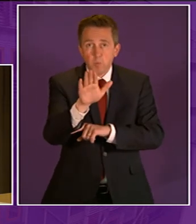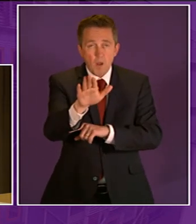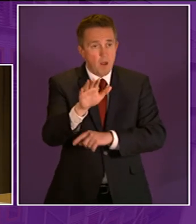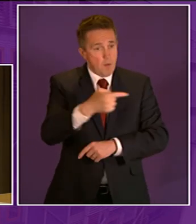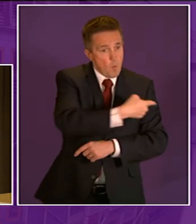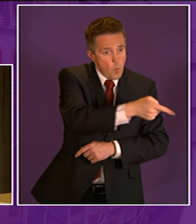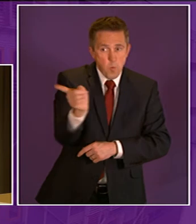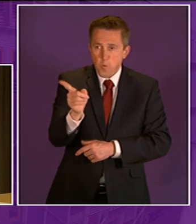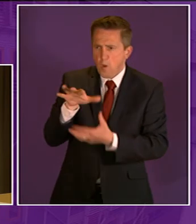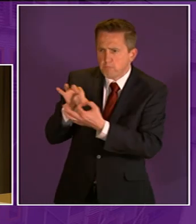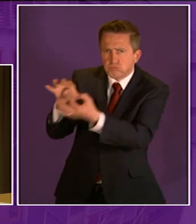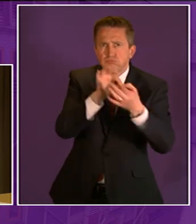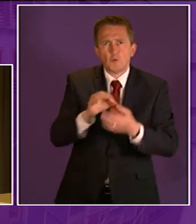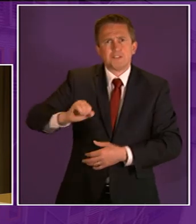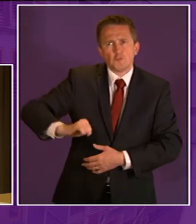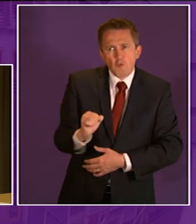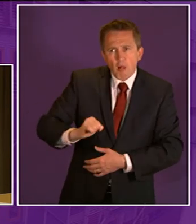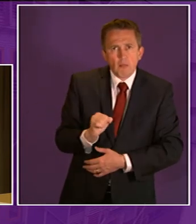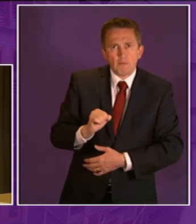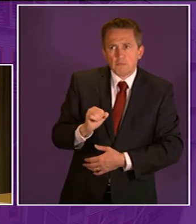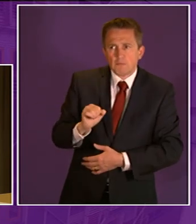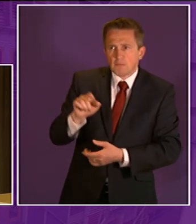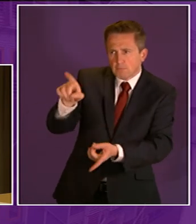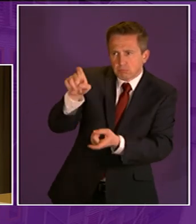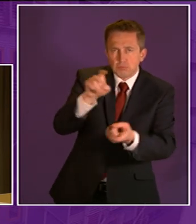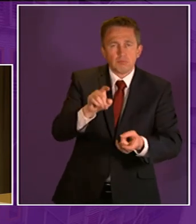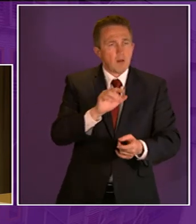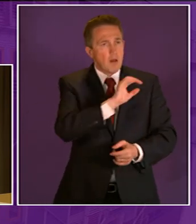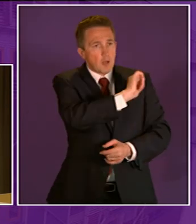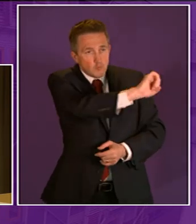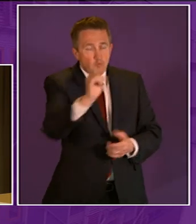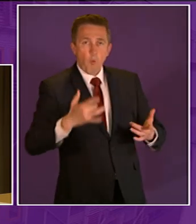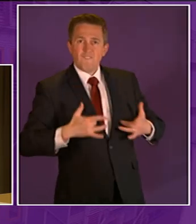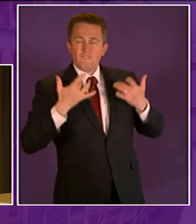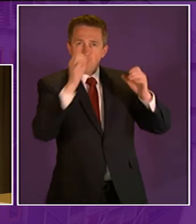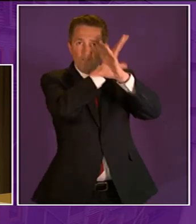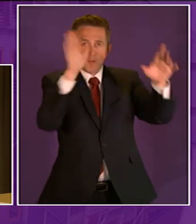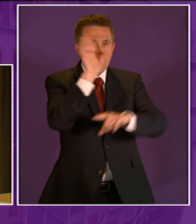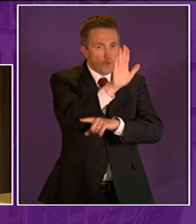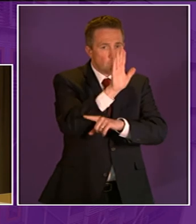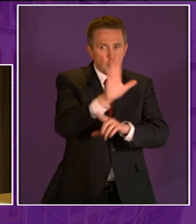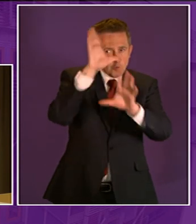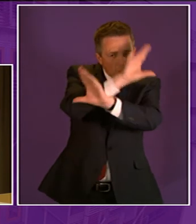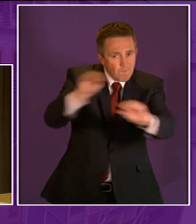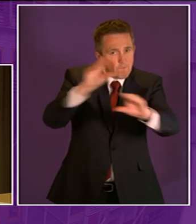the nation with your story, your vision and your view of the future.